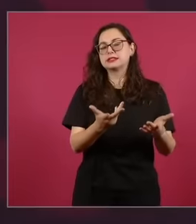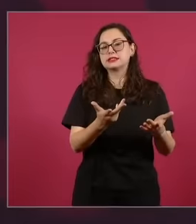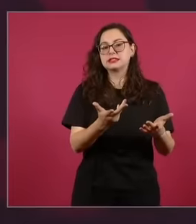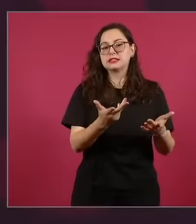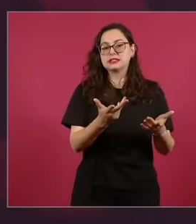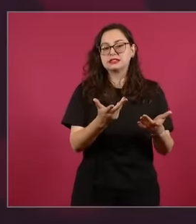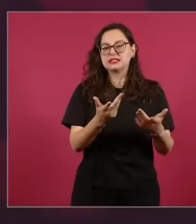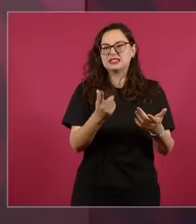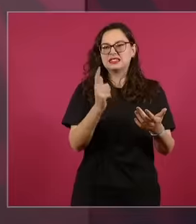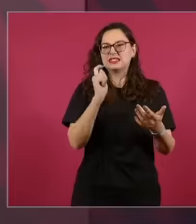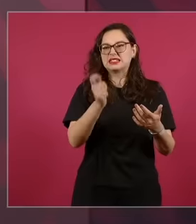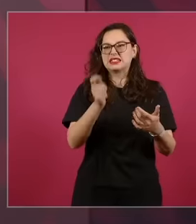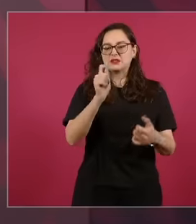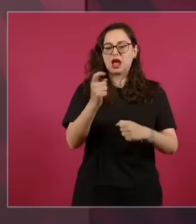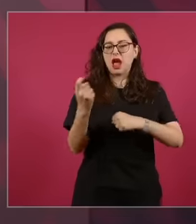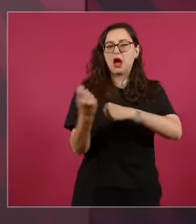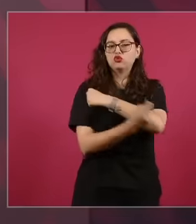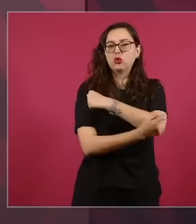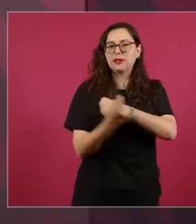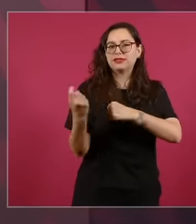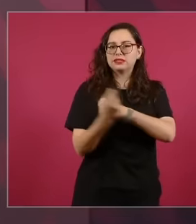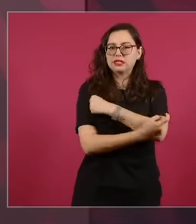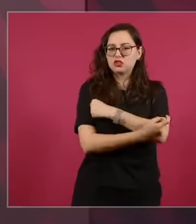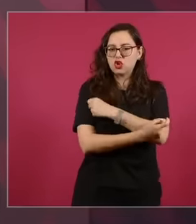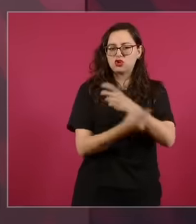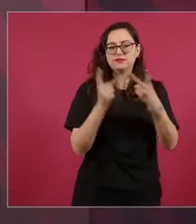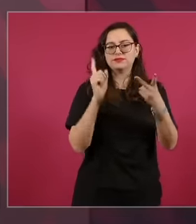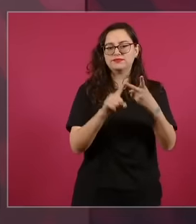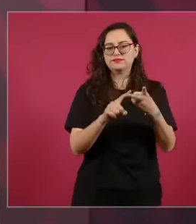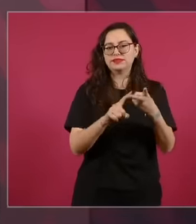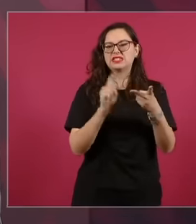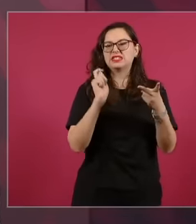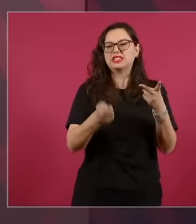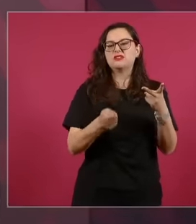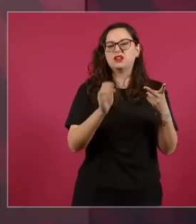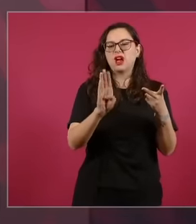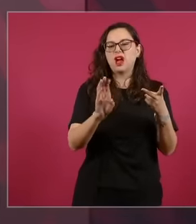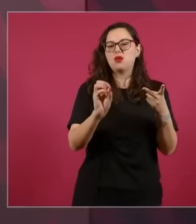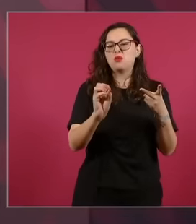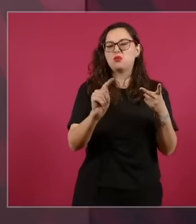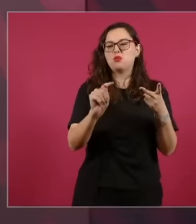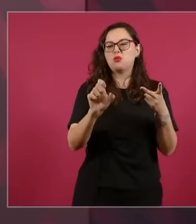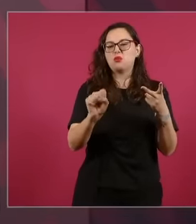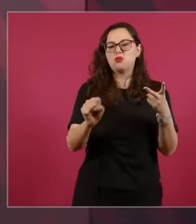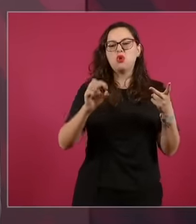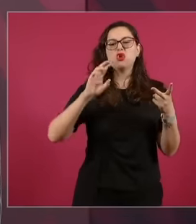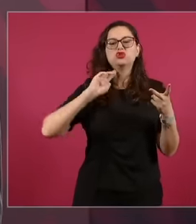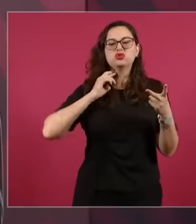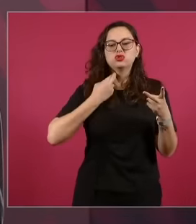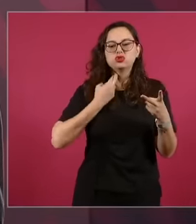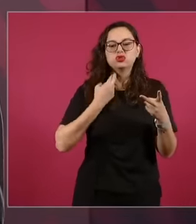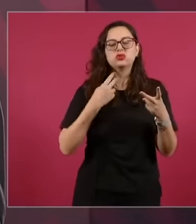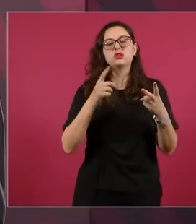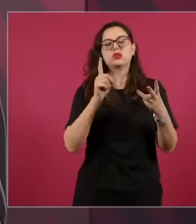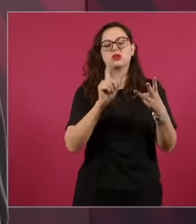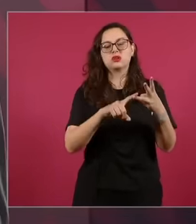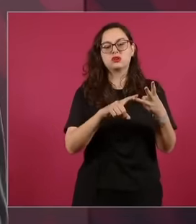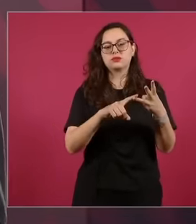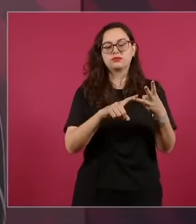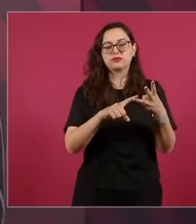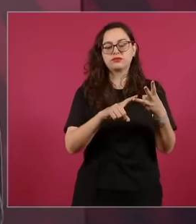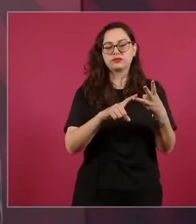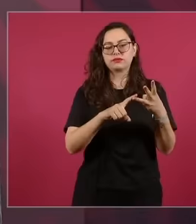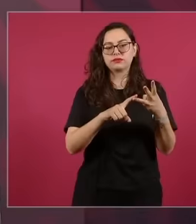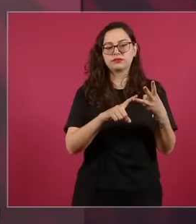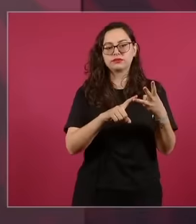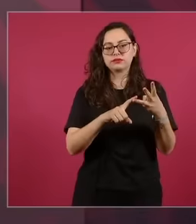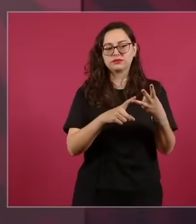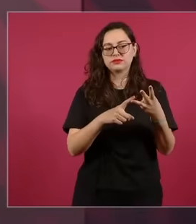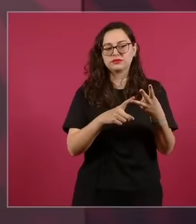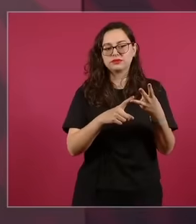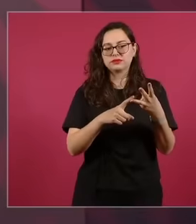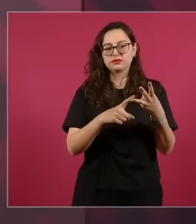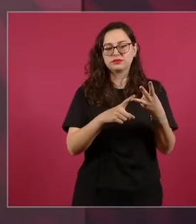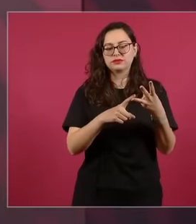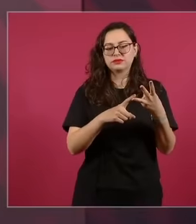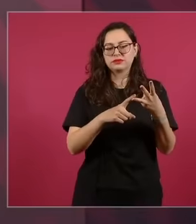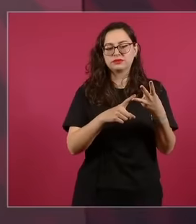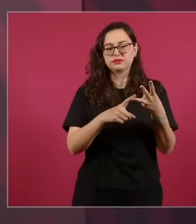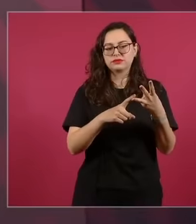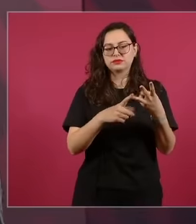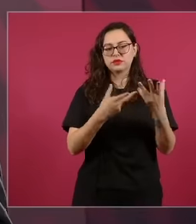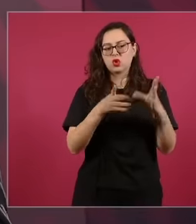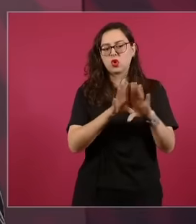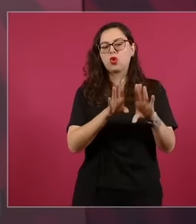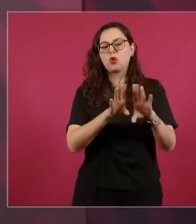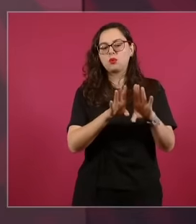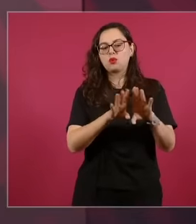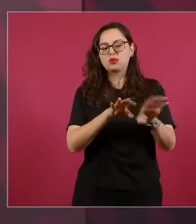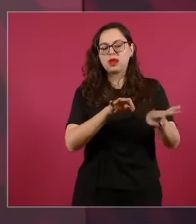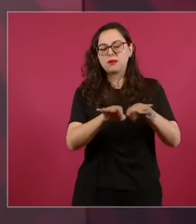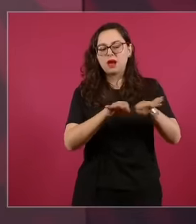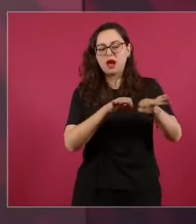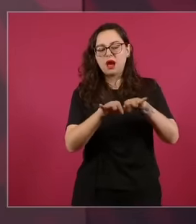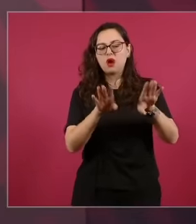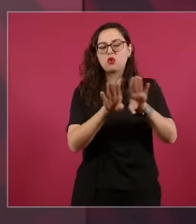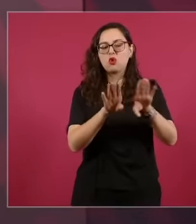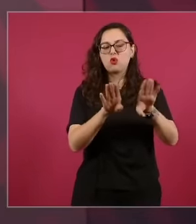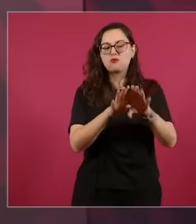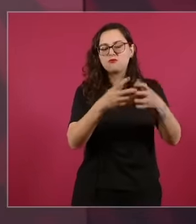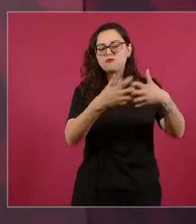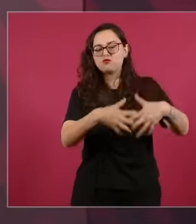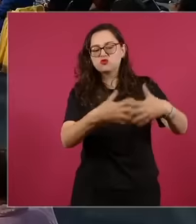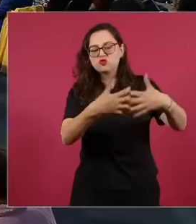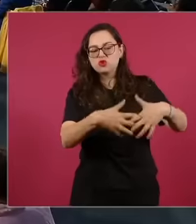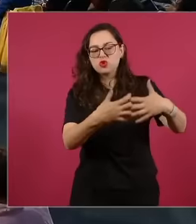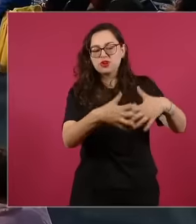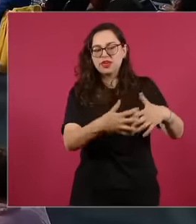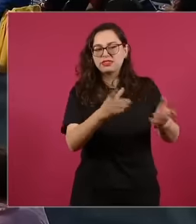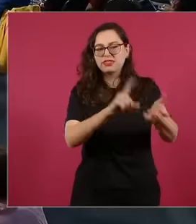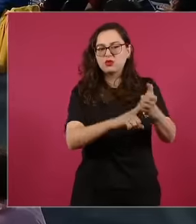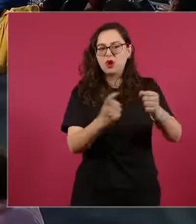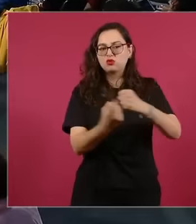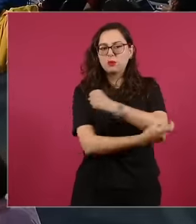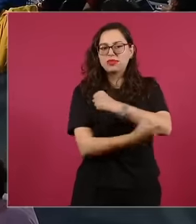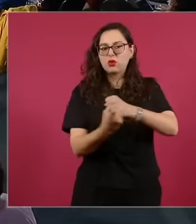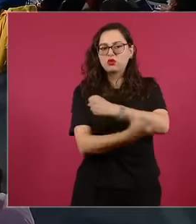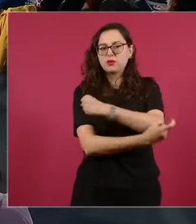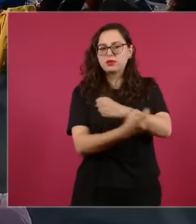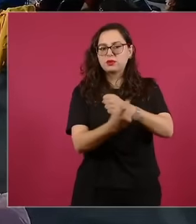Yes how do these automated systems operate where